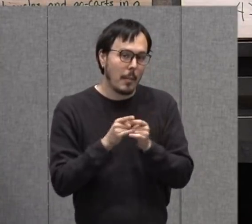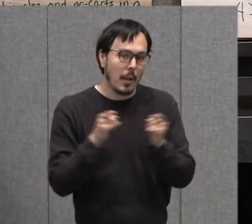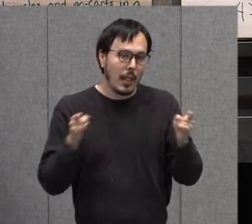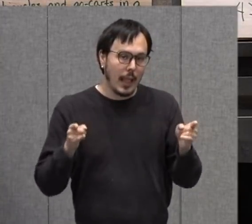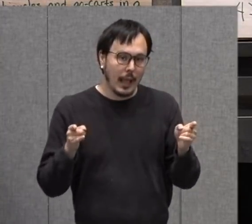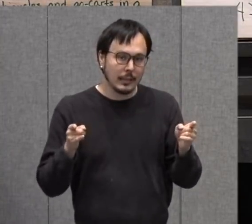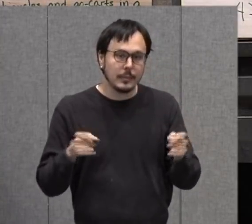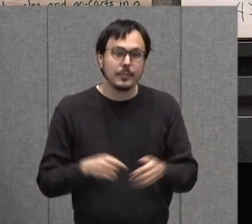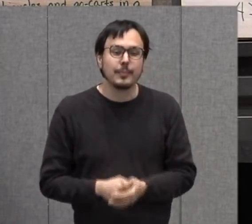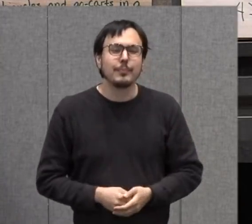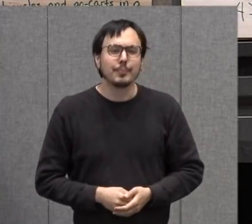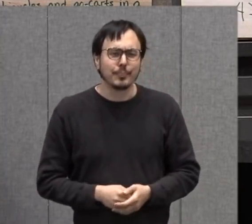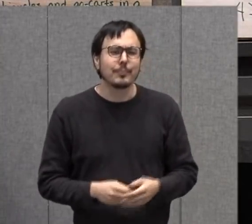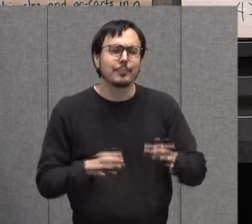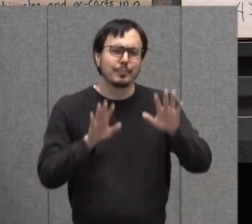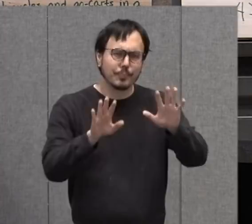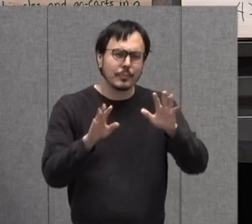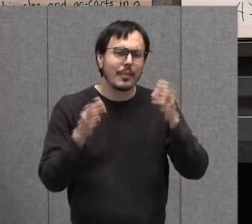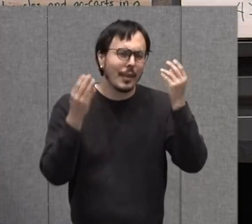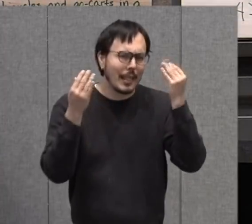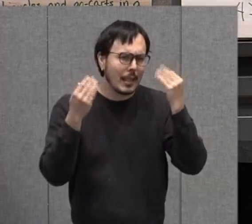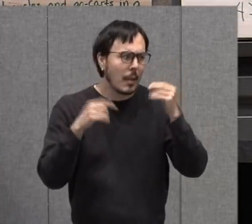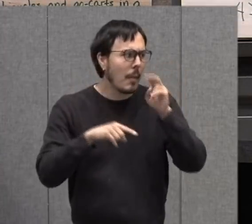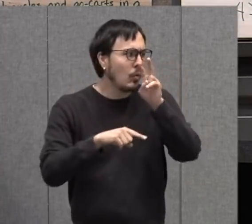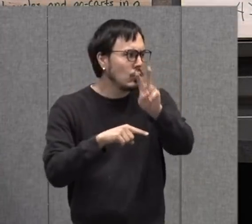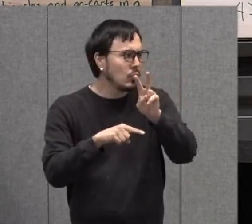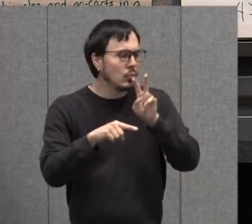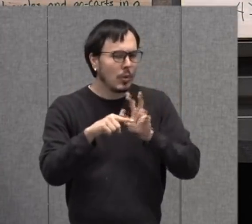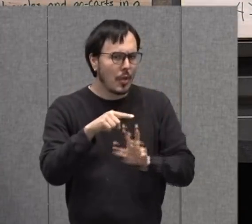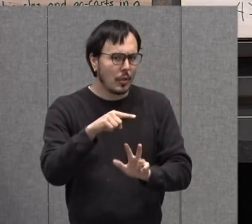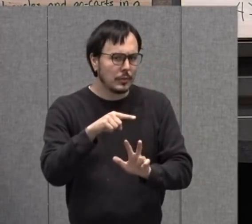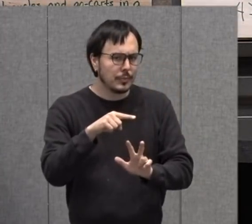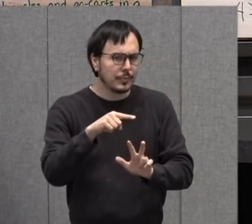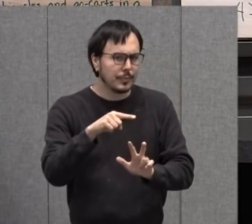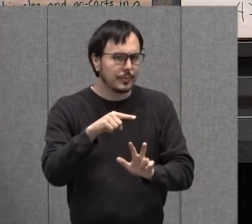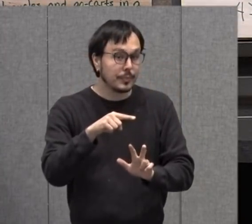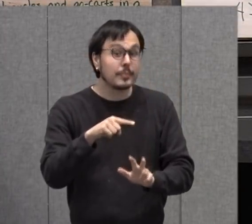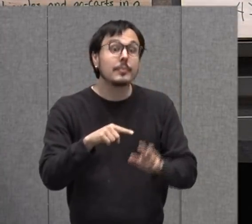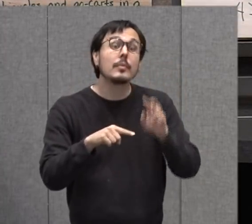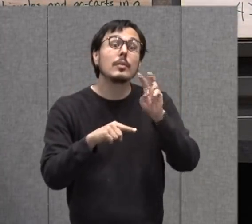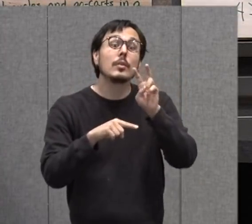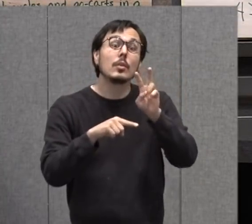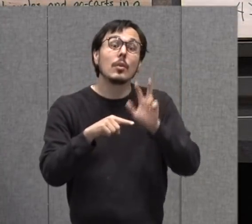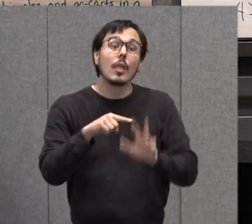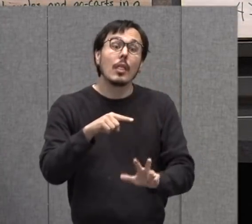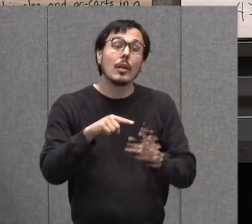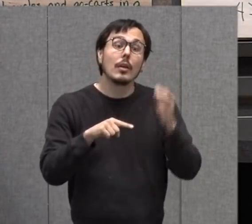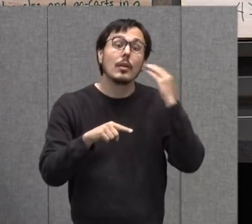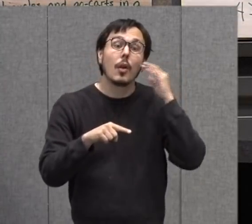I'm gonna start with two thirds. So, we know we have to do two thirds,